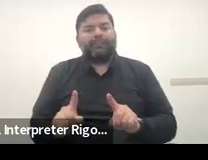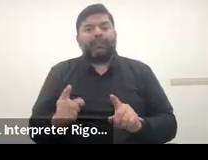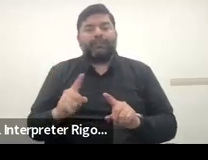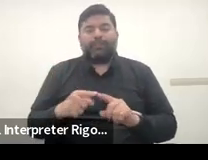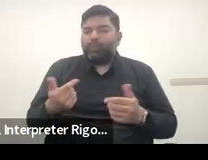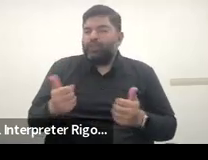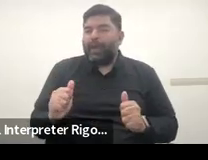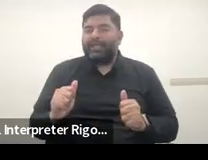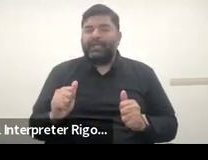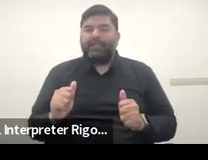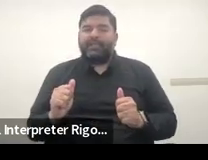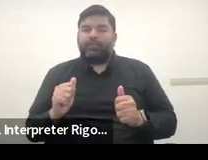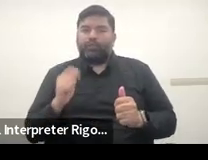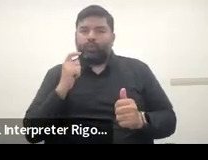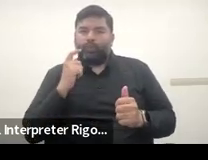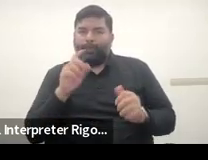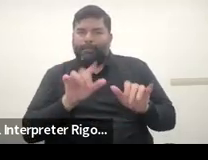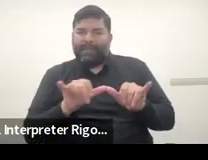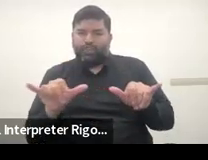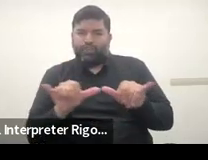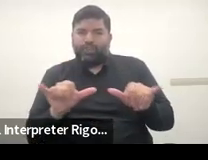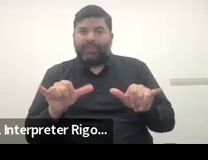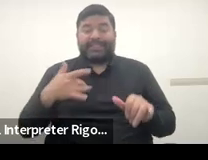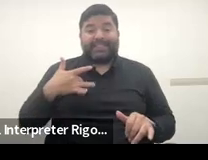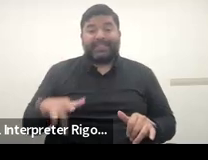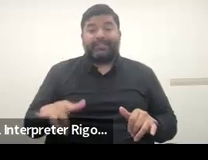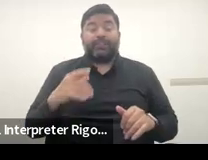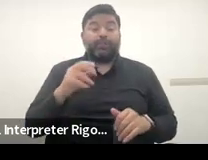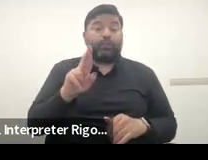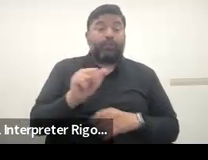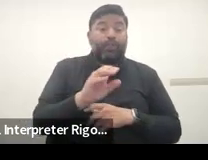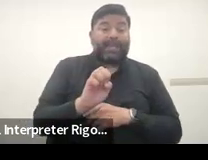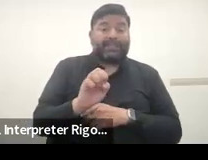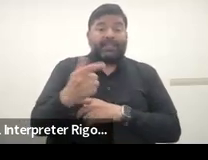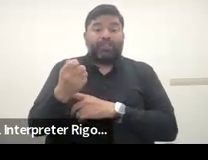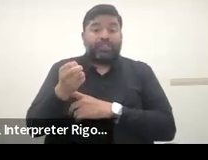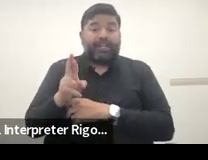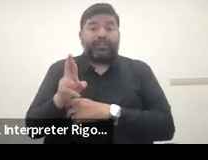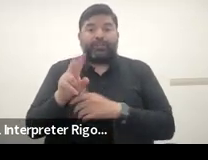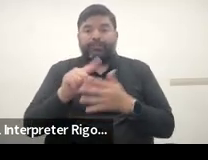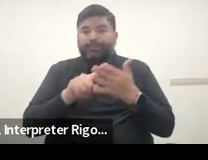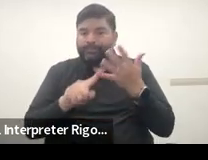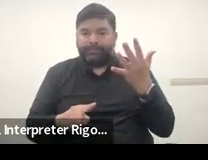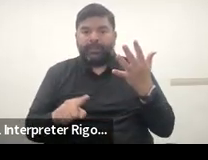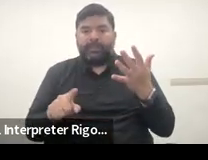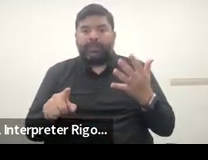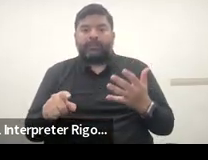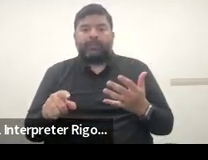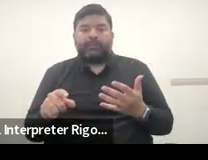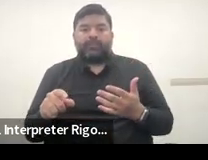race, gender, and age by developing the test set such that these [underrepresented] groups are over